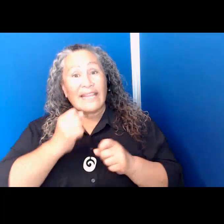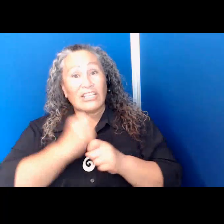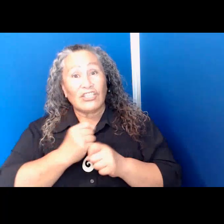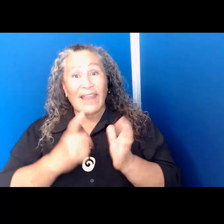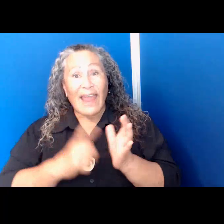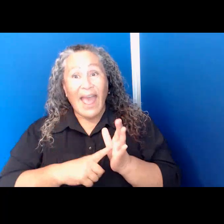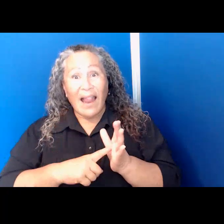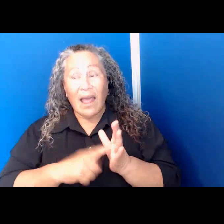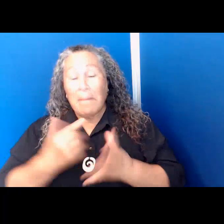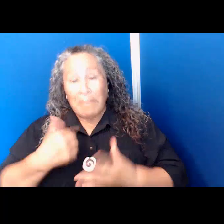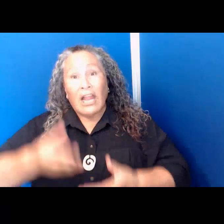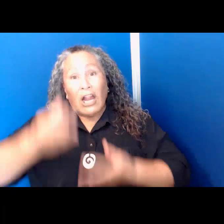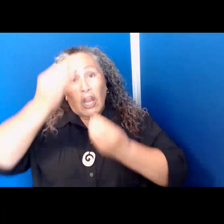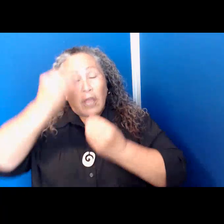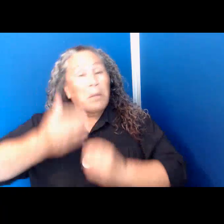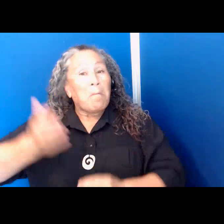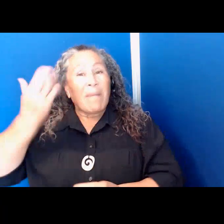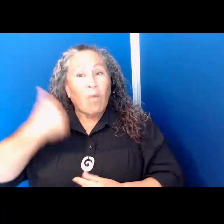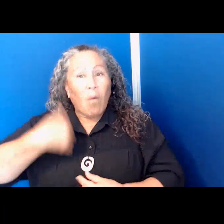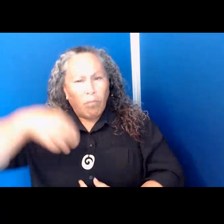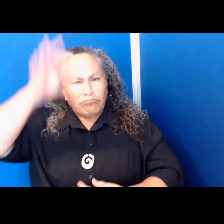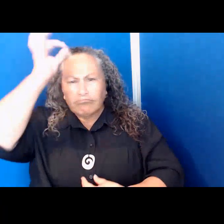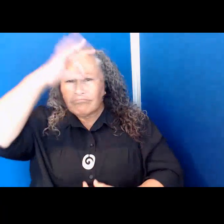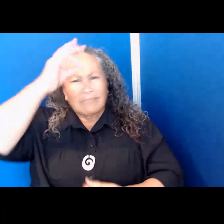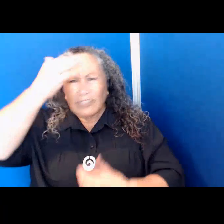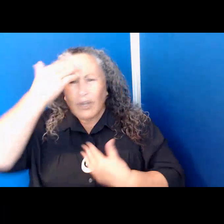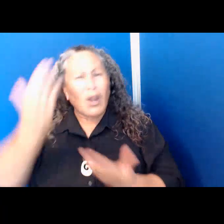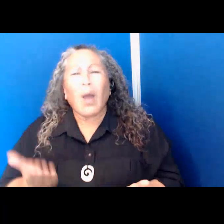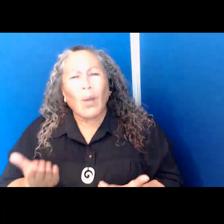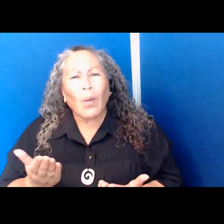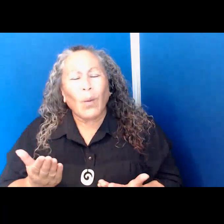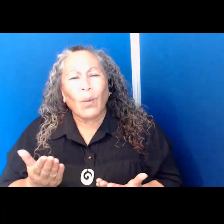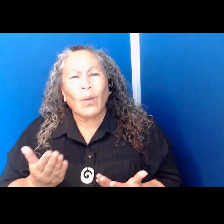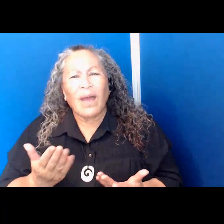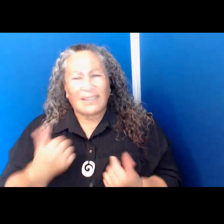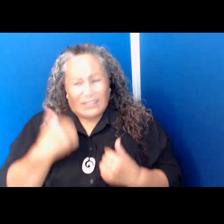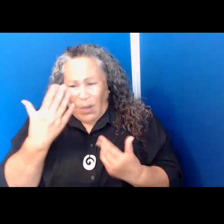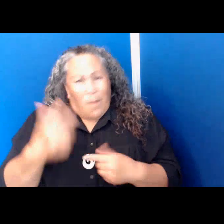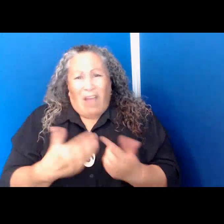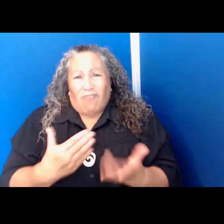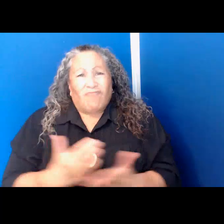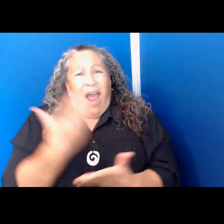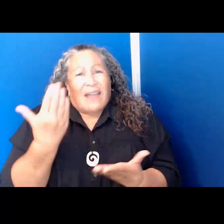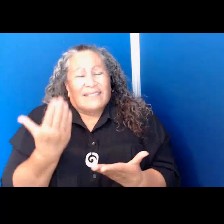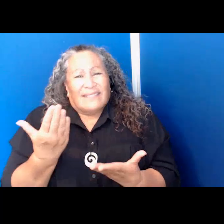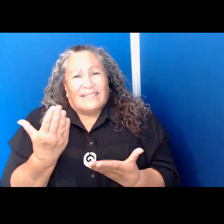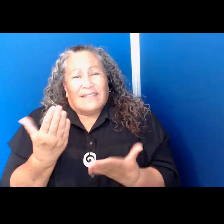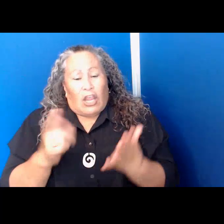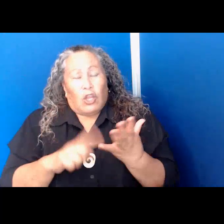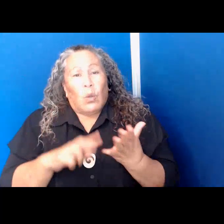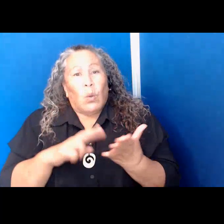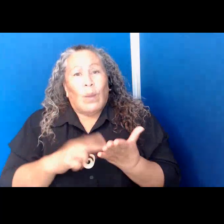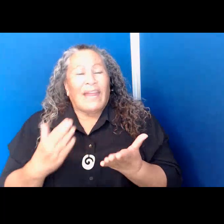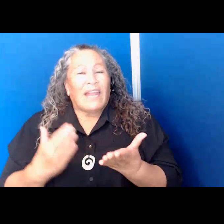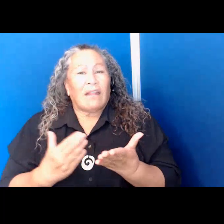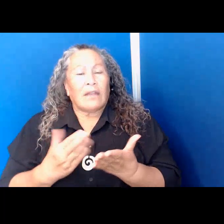not common knowledge. Even our rights in the United Nations Convention for the Rights of